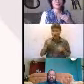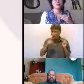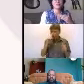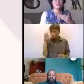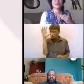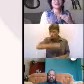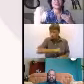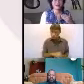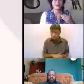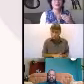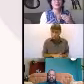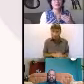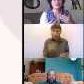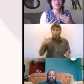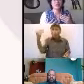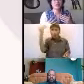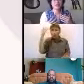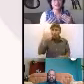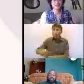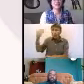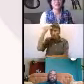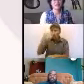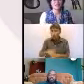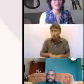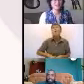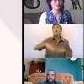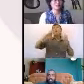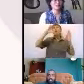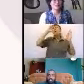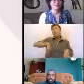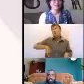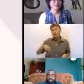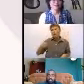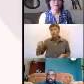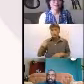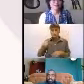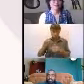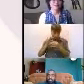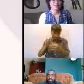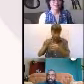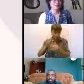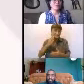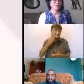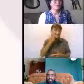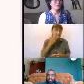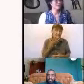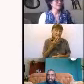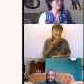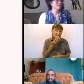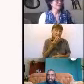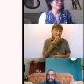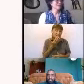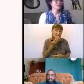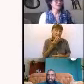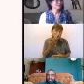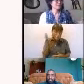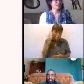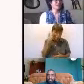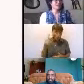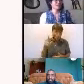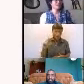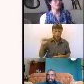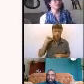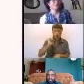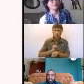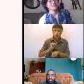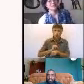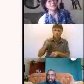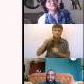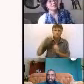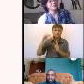by as much time as I commit to learning more. So, these are the cultural humility principles,